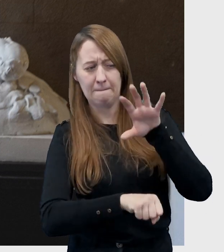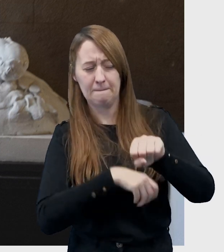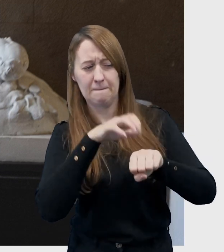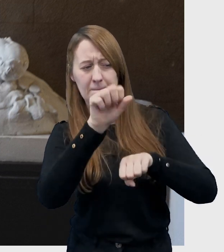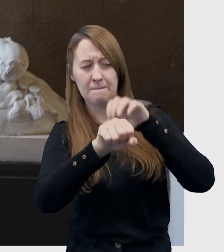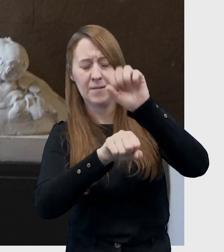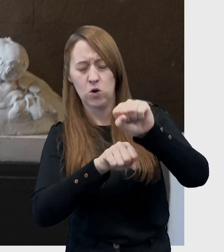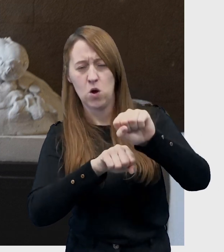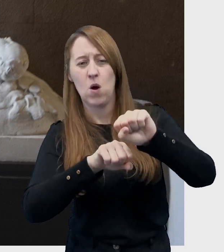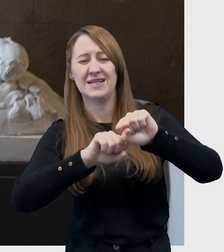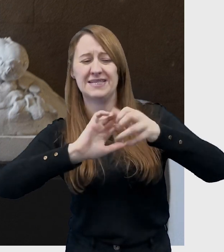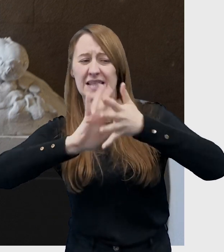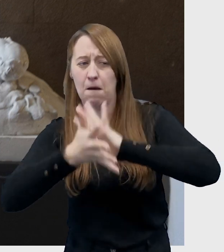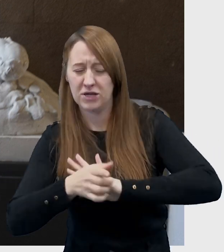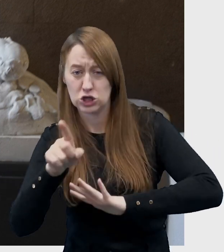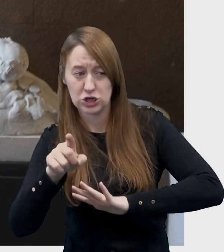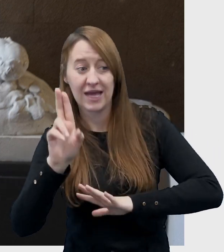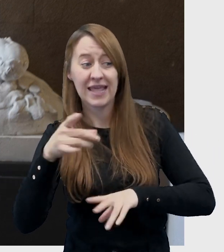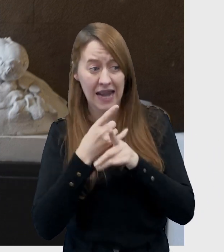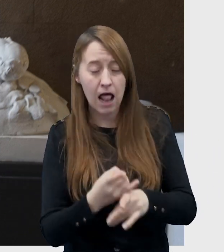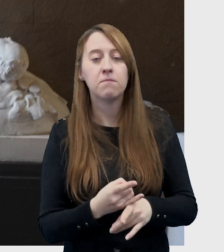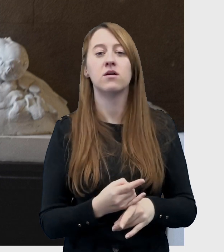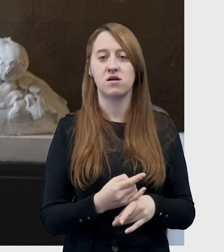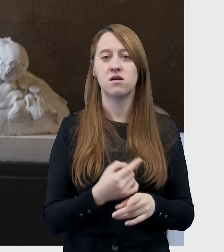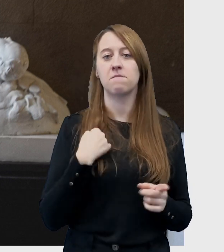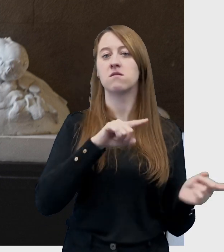Can you help? And this is what I found when I went to visit.